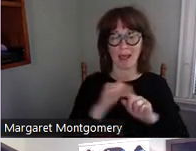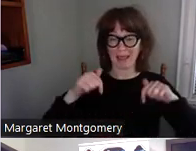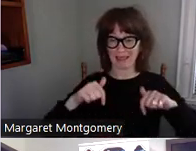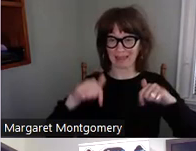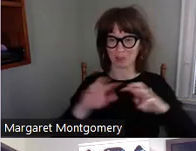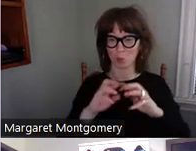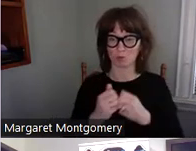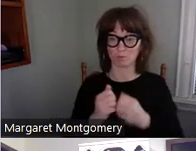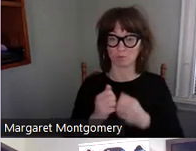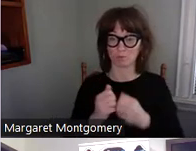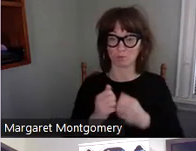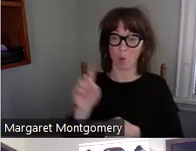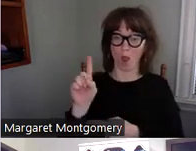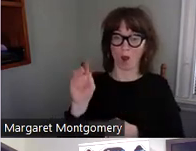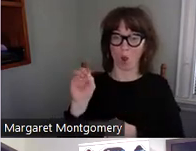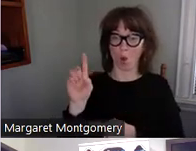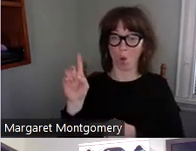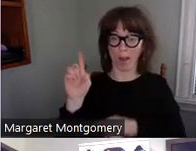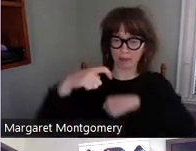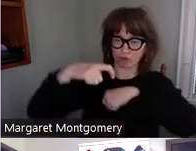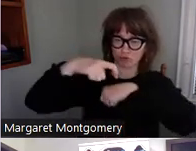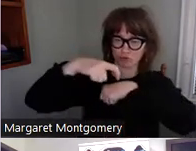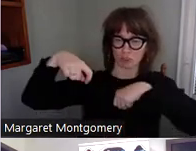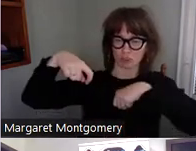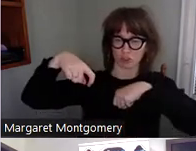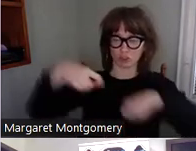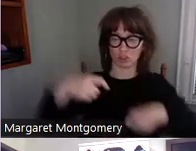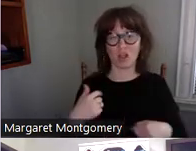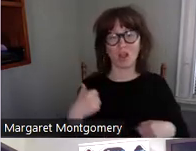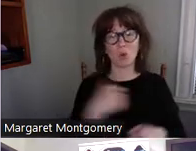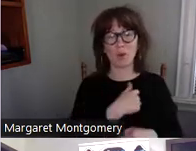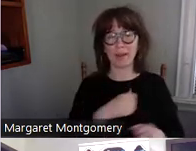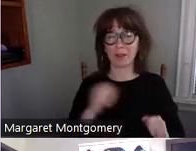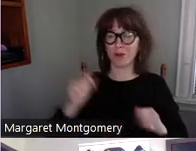12:07:47 We can have multiple courses at last a lifetime and attempt cover.